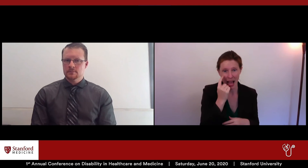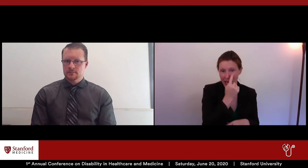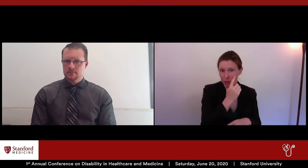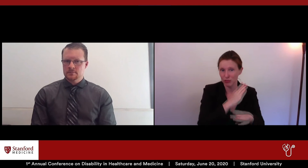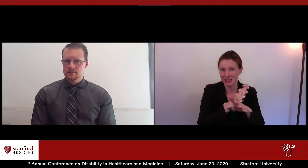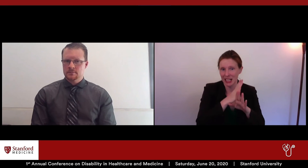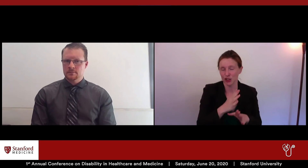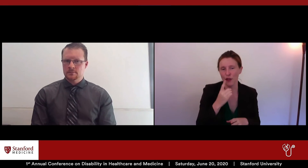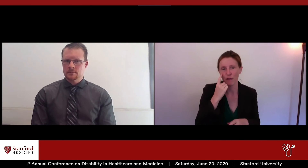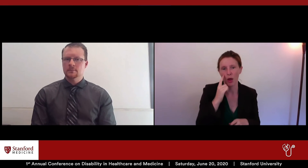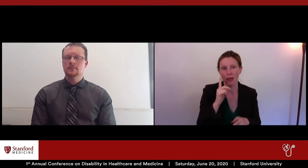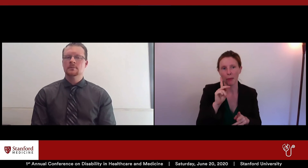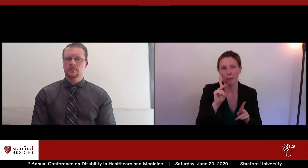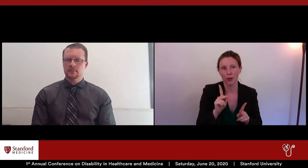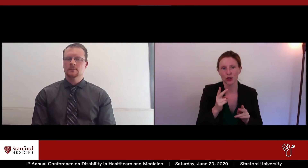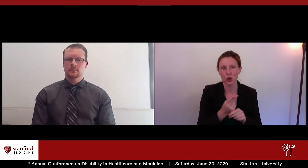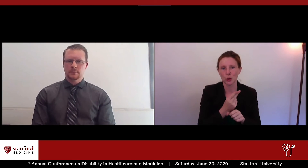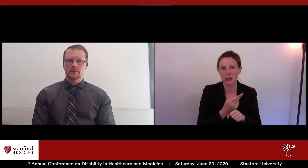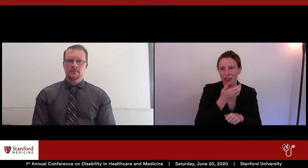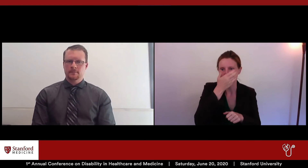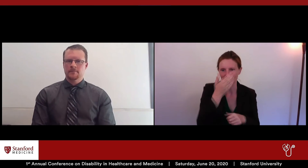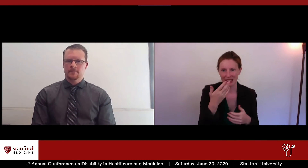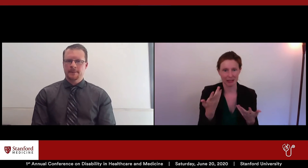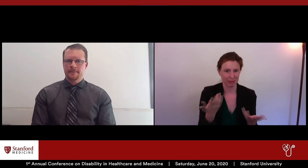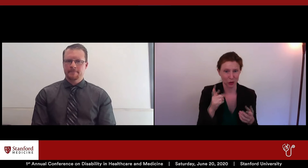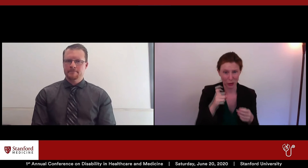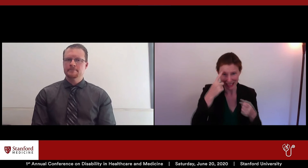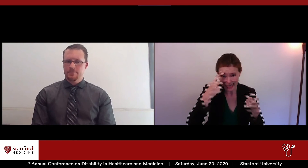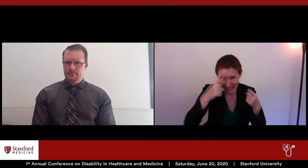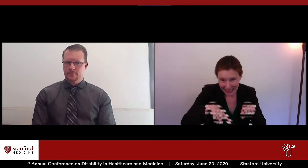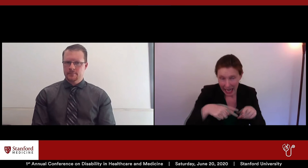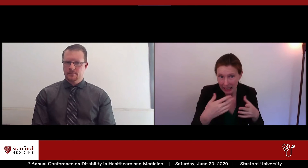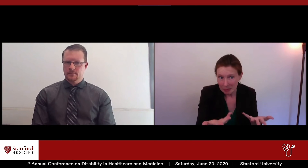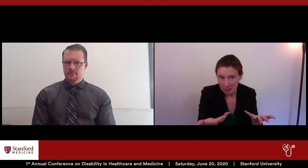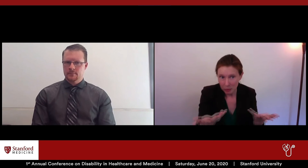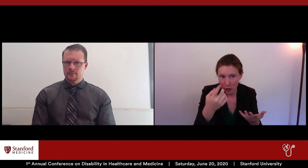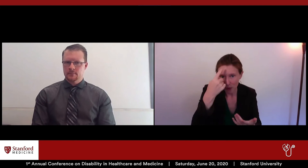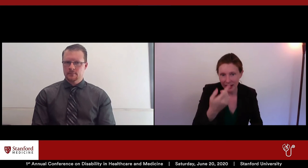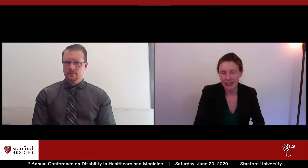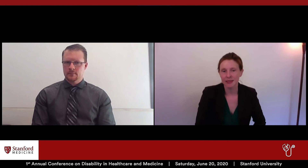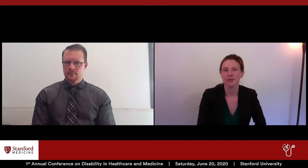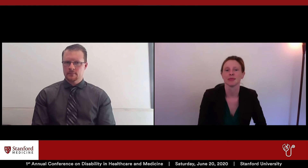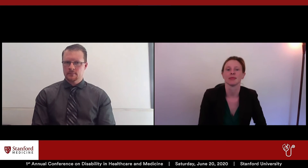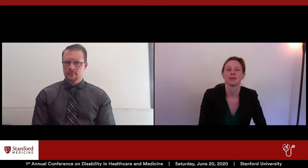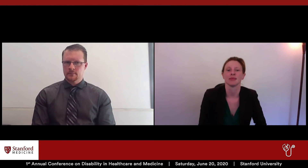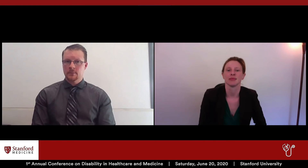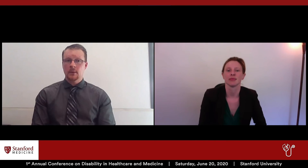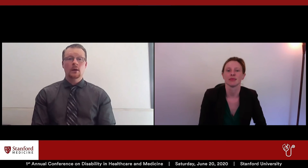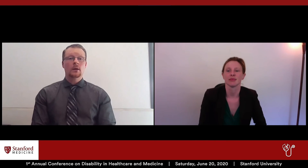"And maybe only some degree of eye protection? "Do they need to get consent before they can wear it?"